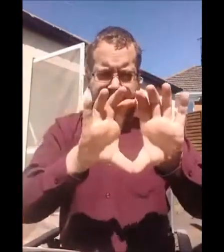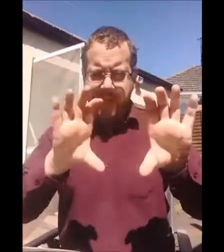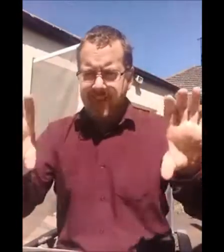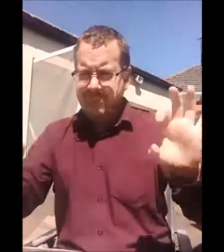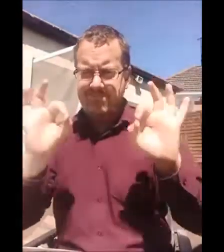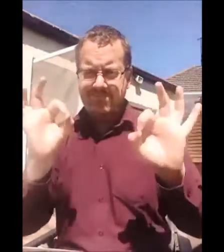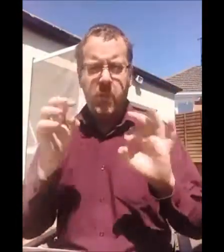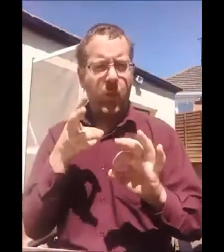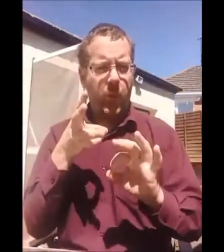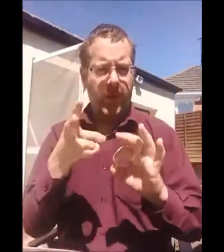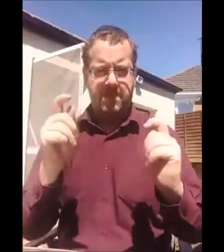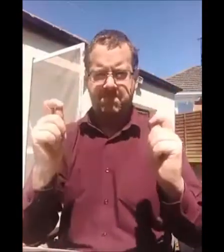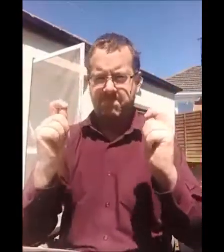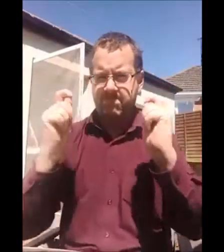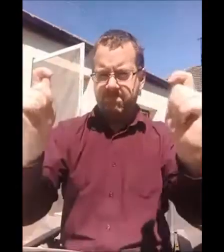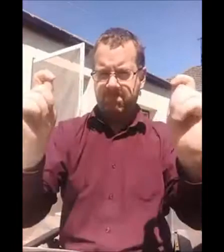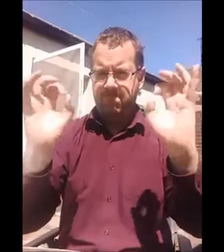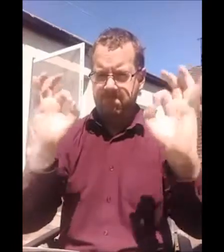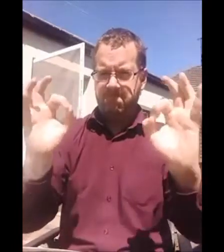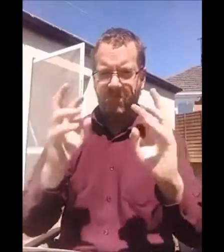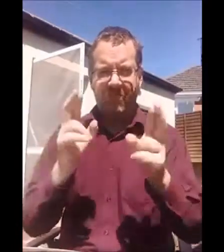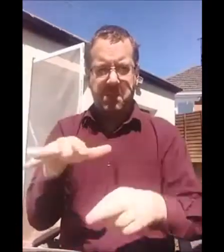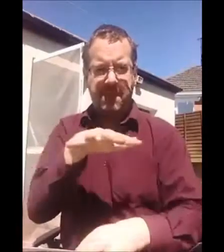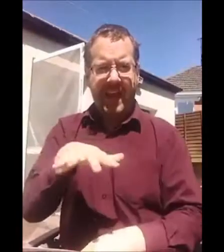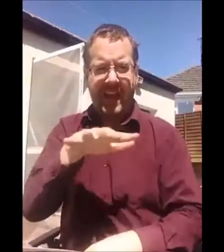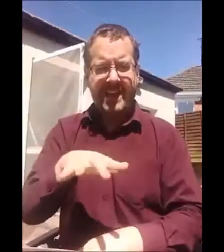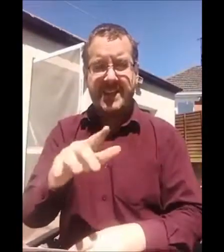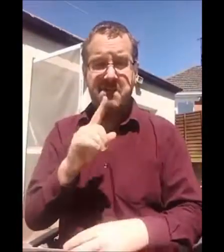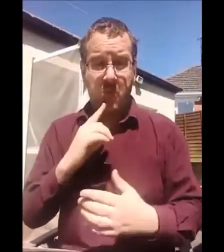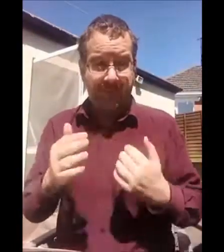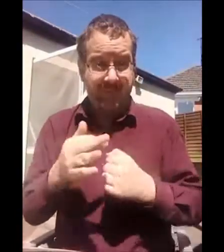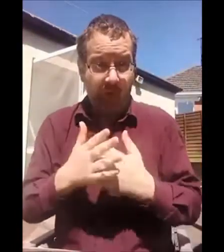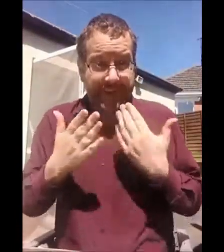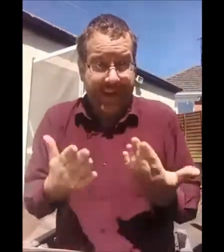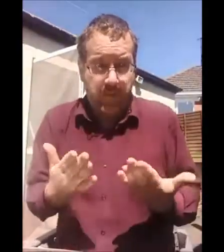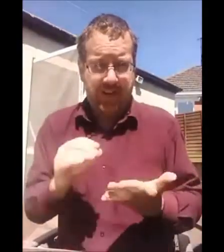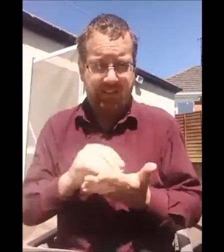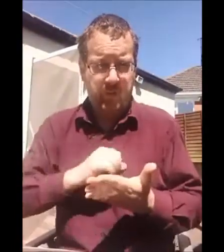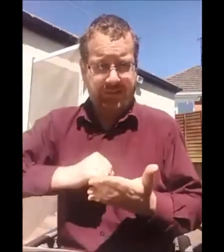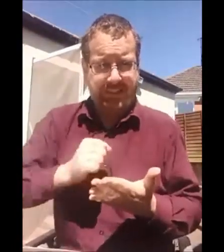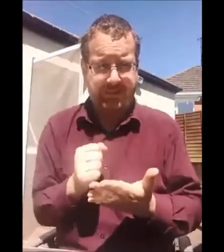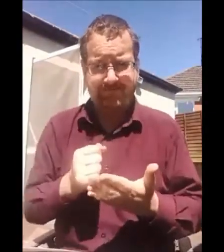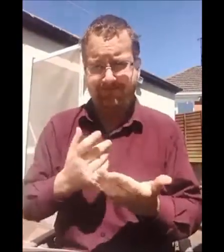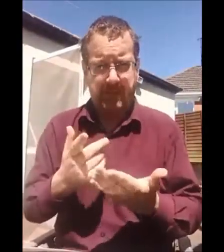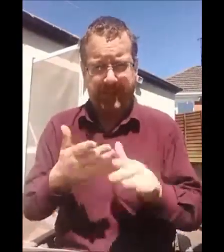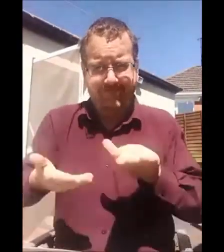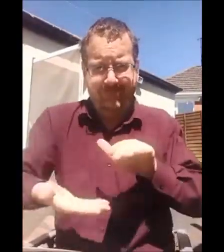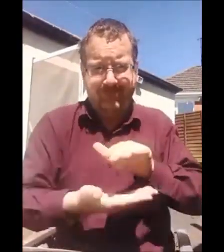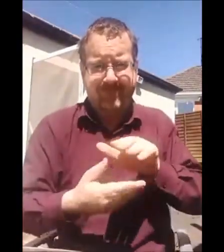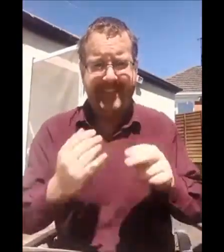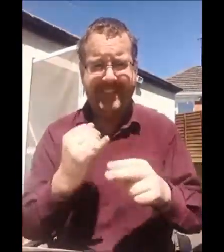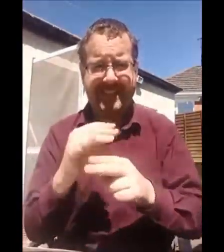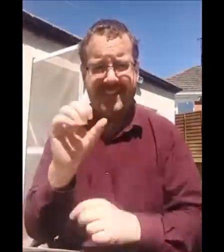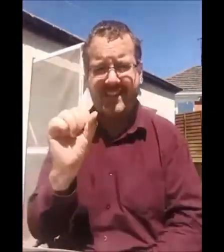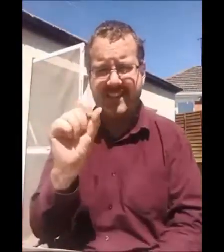I will put it up somewhere in a special place where I live. now the only thing is, I have to keep it in storage for the moment!